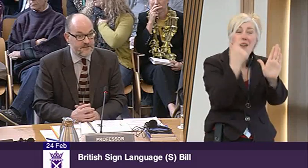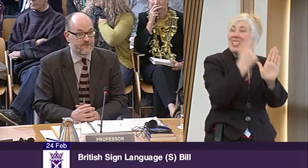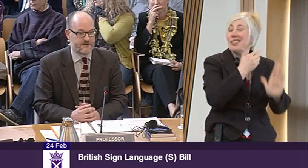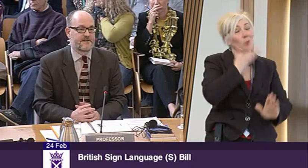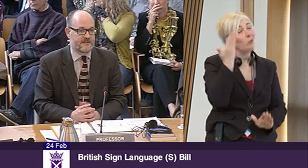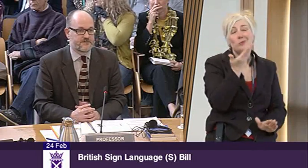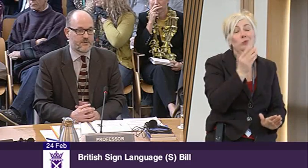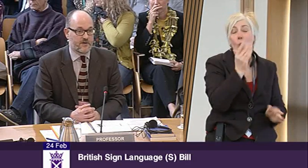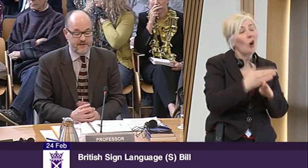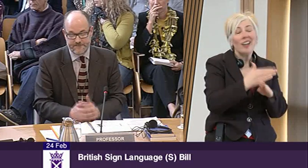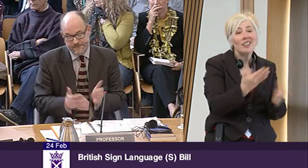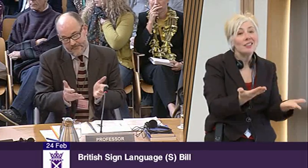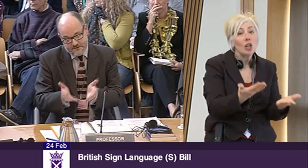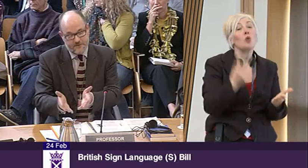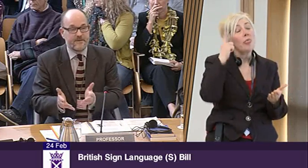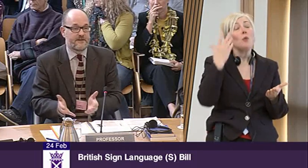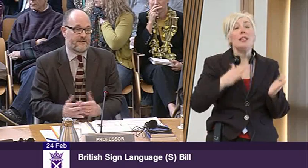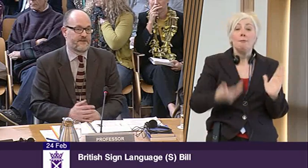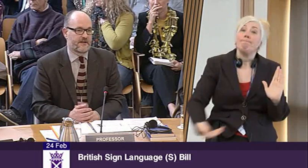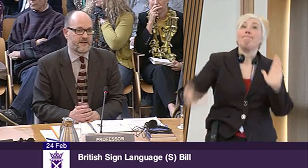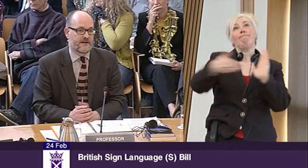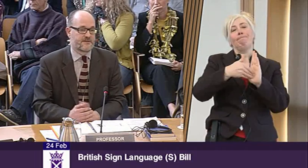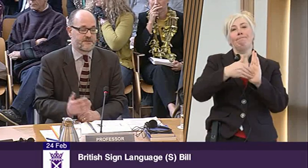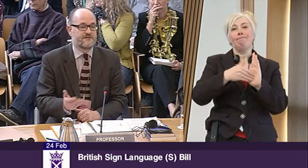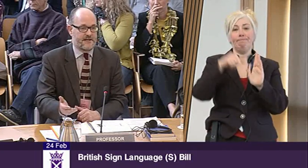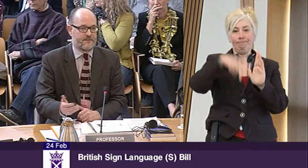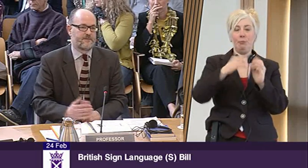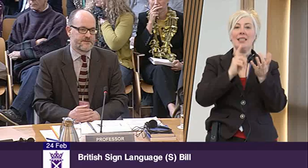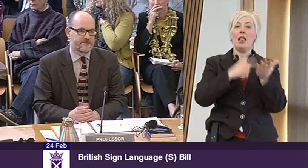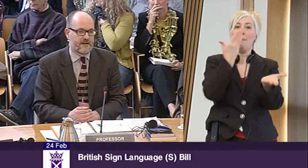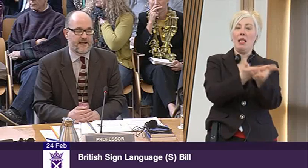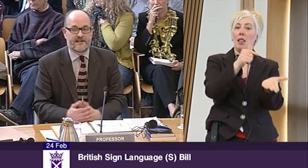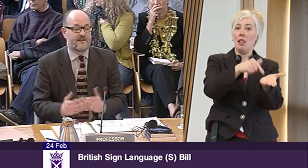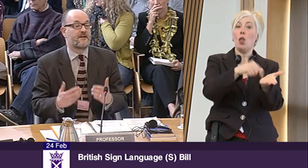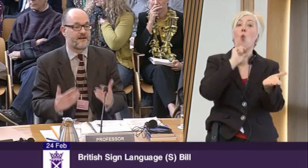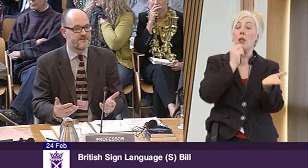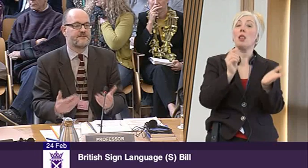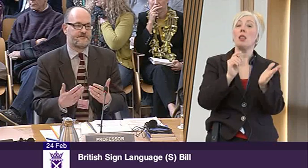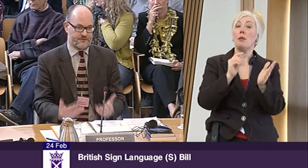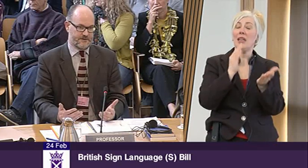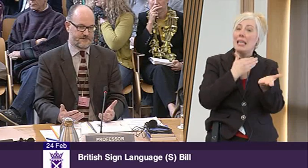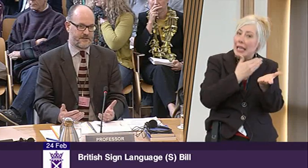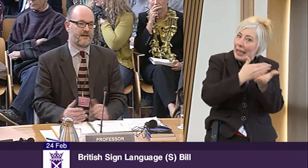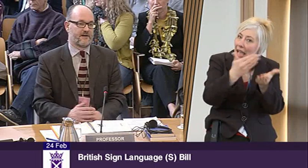different is required. The bill serves that purpose by creating a clarity of focus on